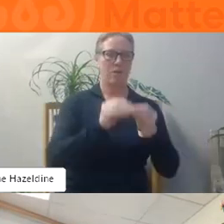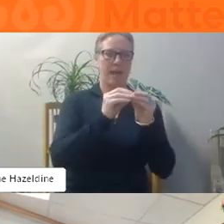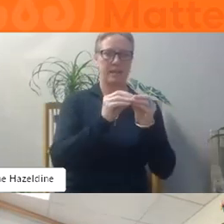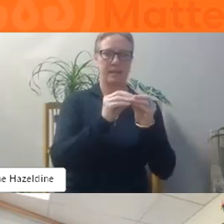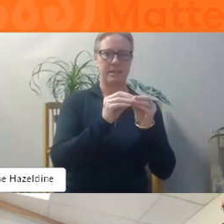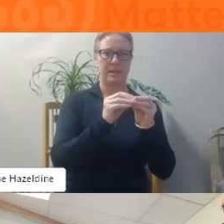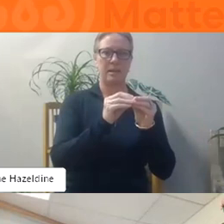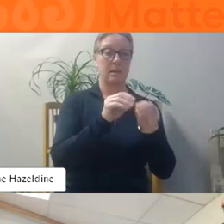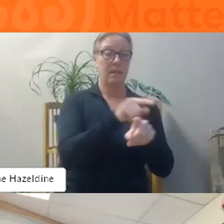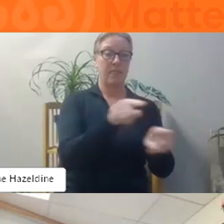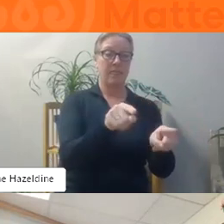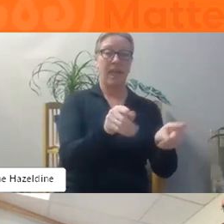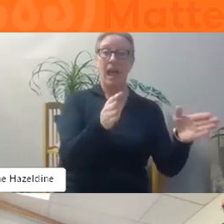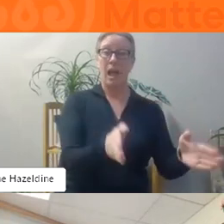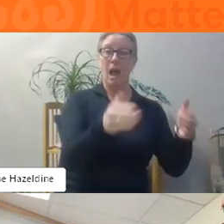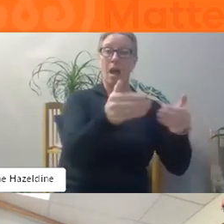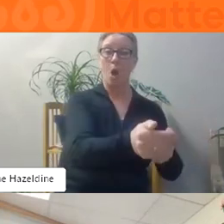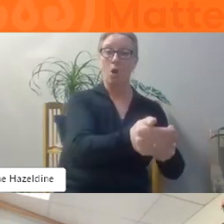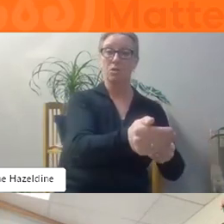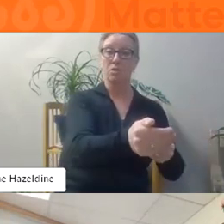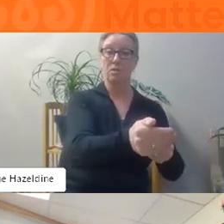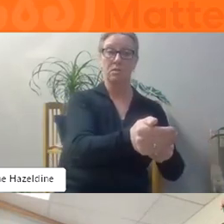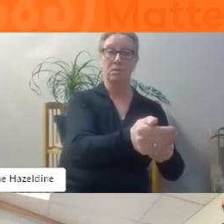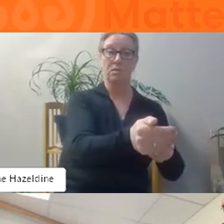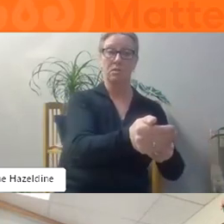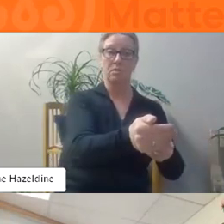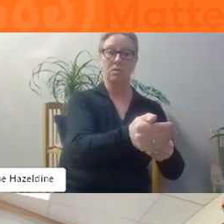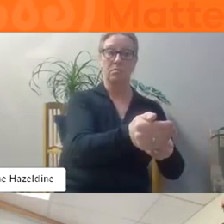they're a box that is being applied to only certain people and we need